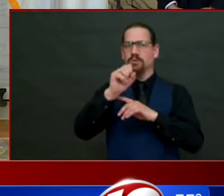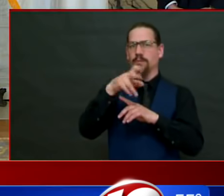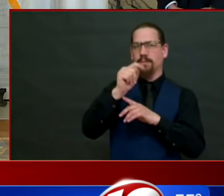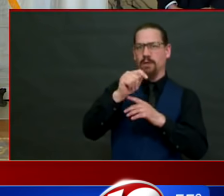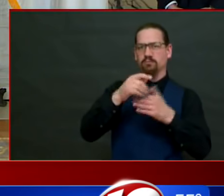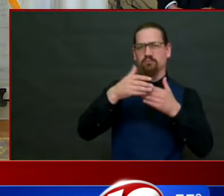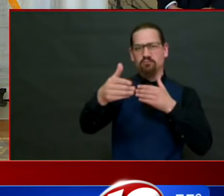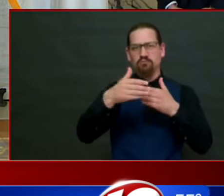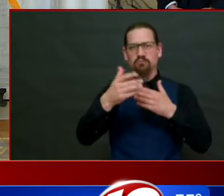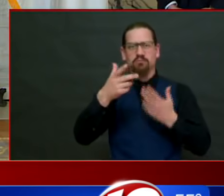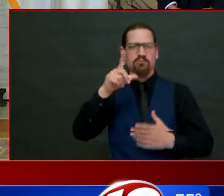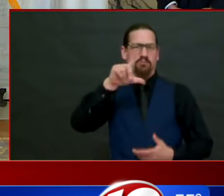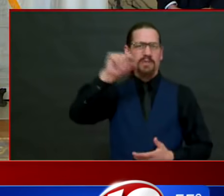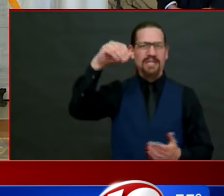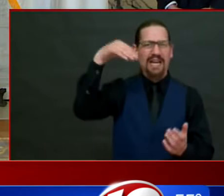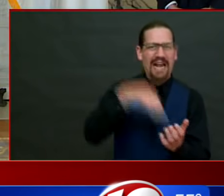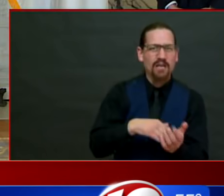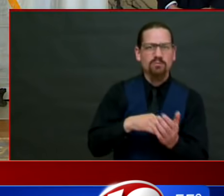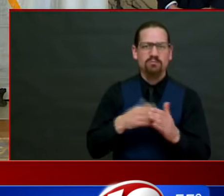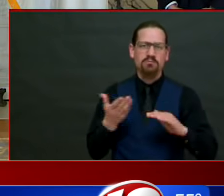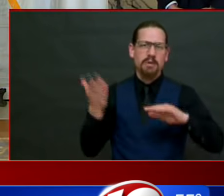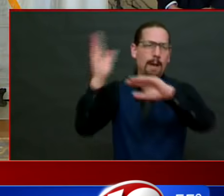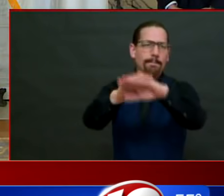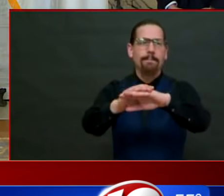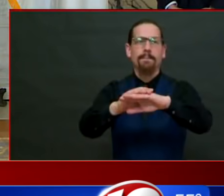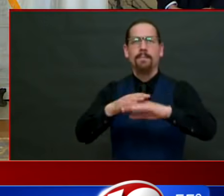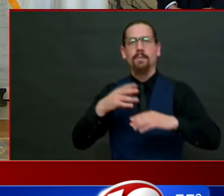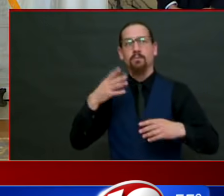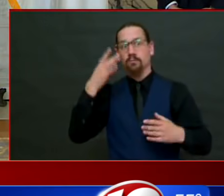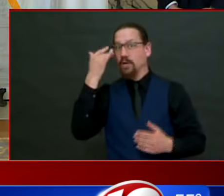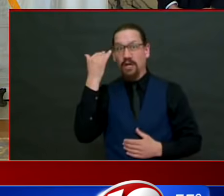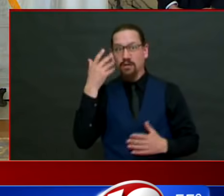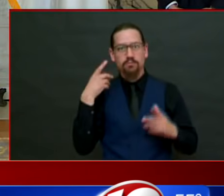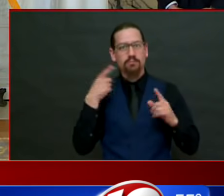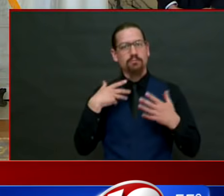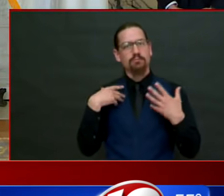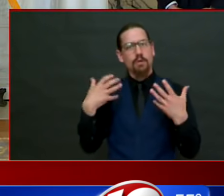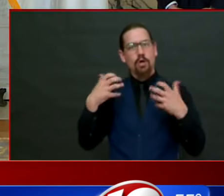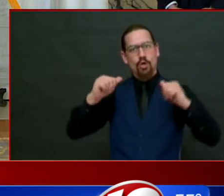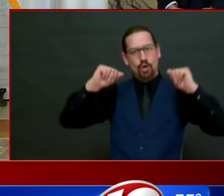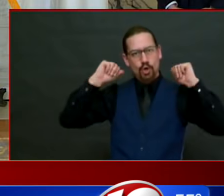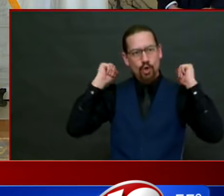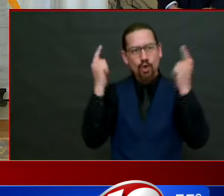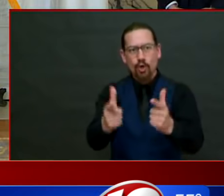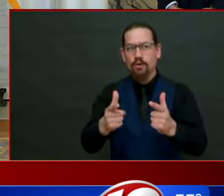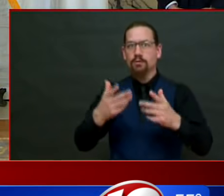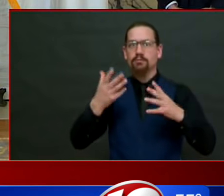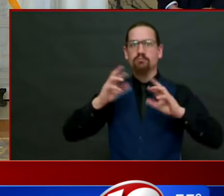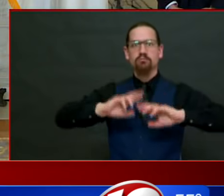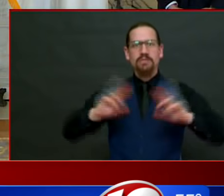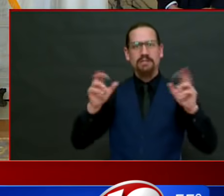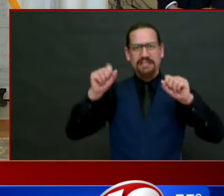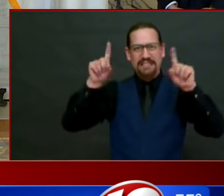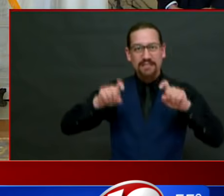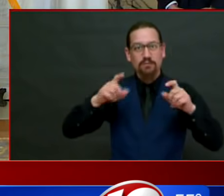IN SEPTEMBER. THAT IS THE GOAL I CAN'T PROMISE WE ARE GETTING THERE, BUT THAT IS A GOAL.